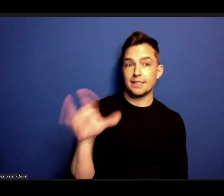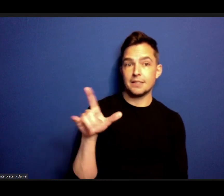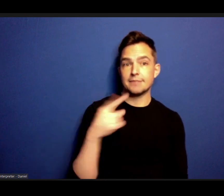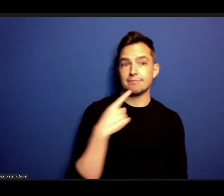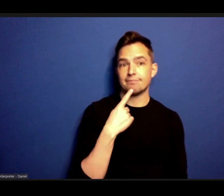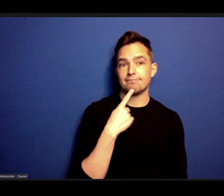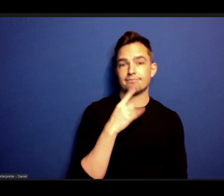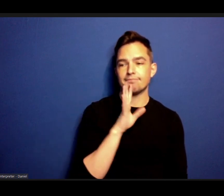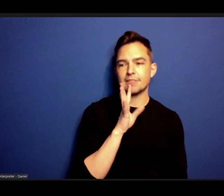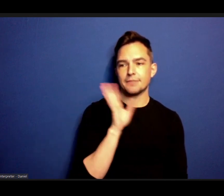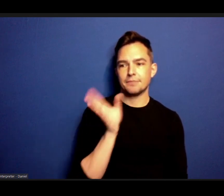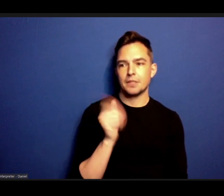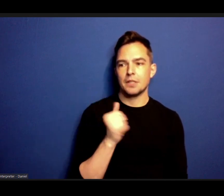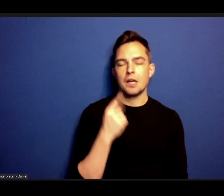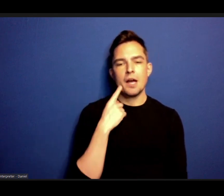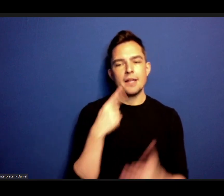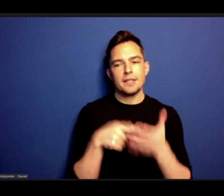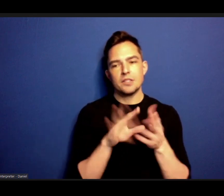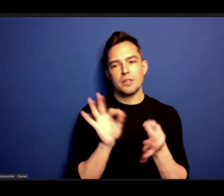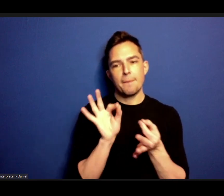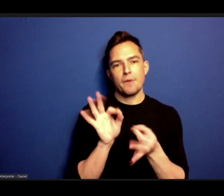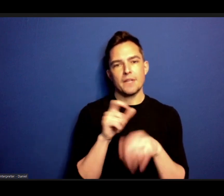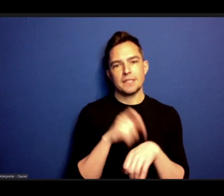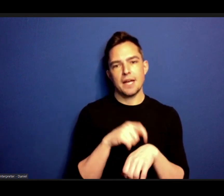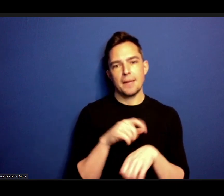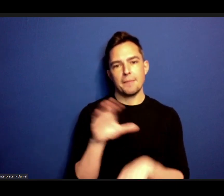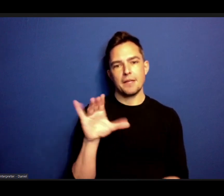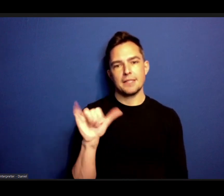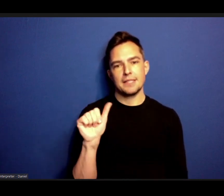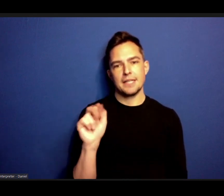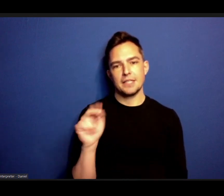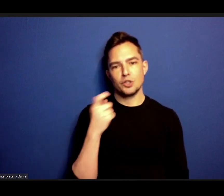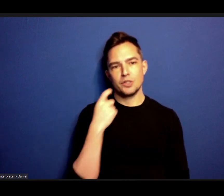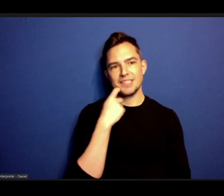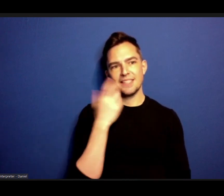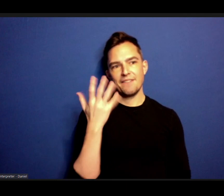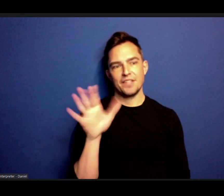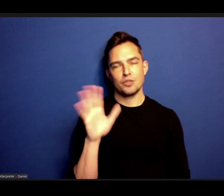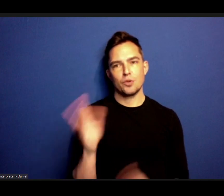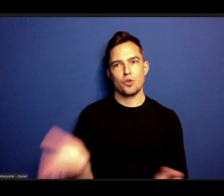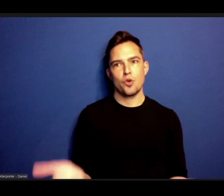would be like a perfect time scene, given that you just finished with, like, raising